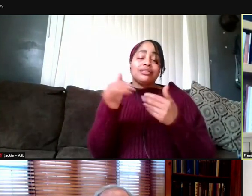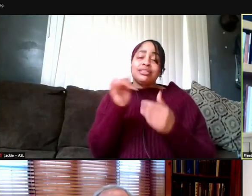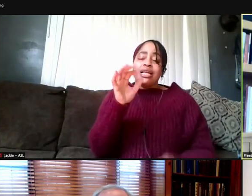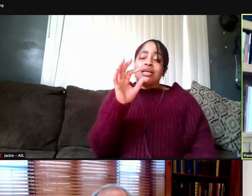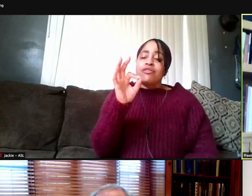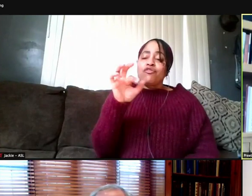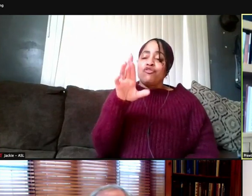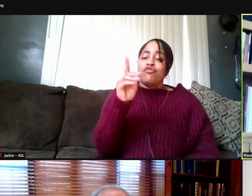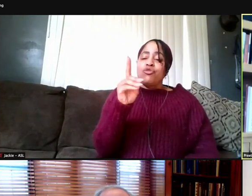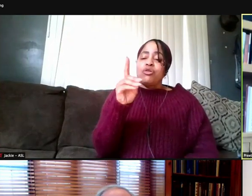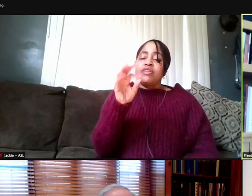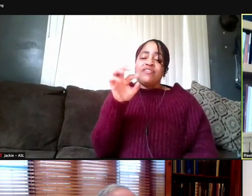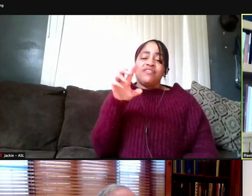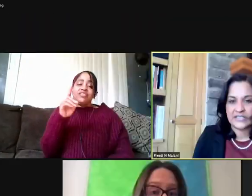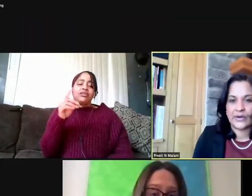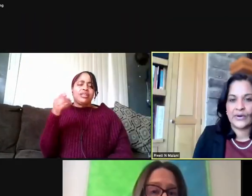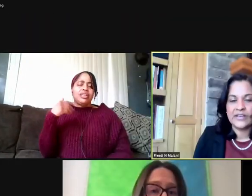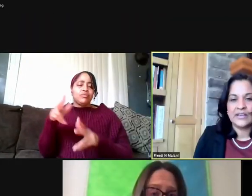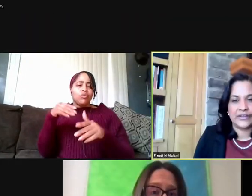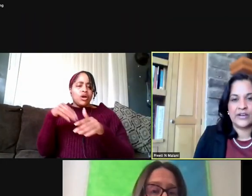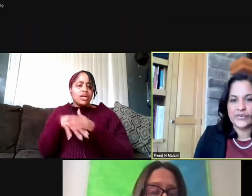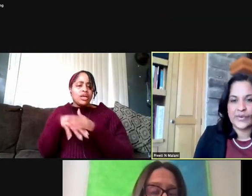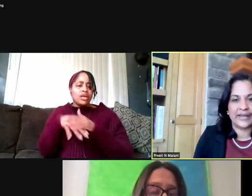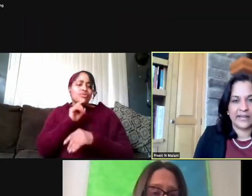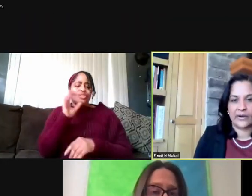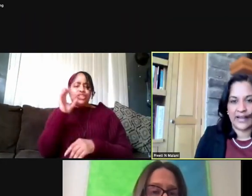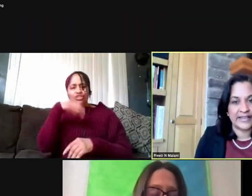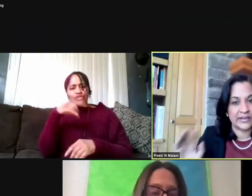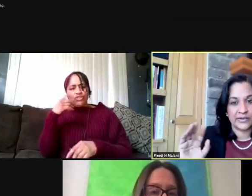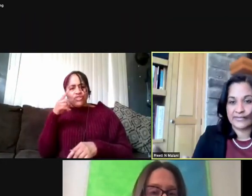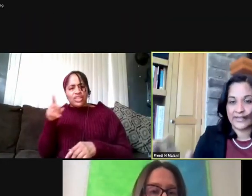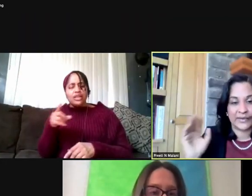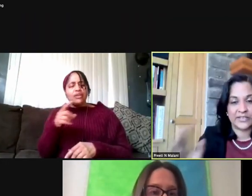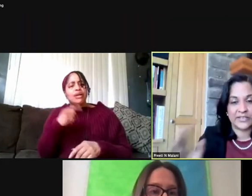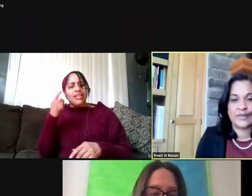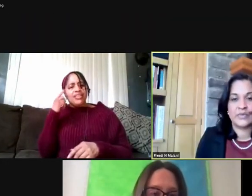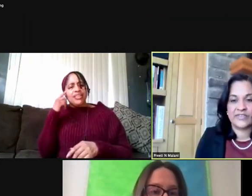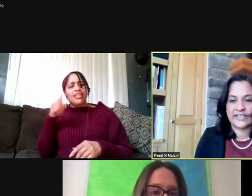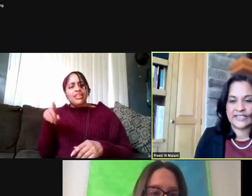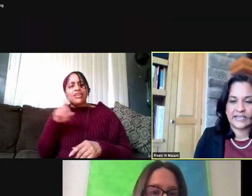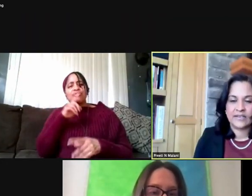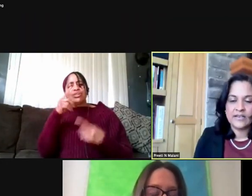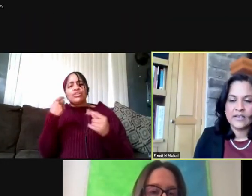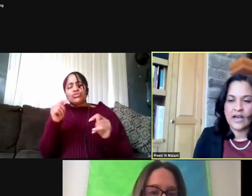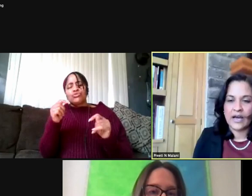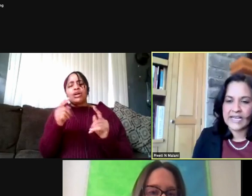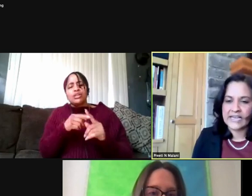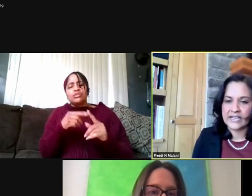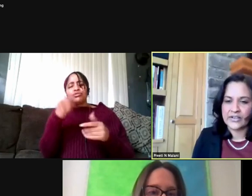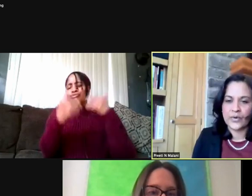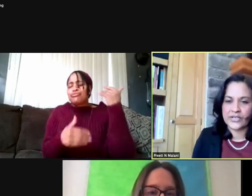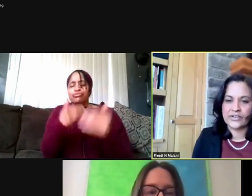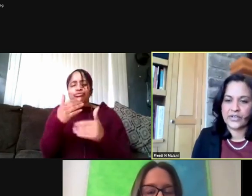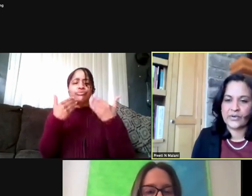appointments, which is really unusual for this. So they're doing, I think they're really trying to move vaccine. Dana, another question for you.